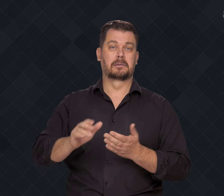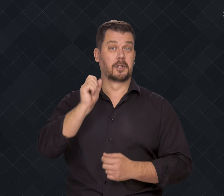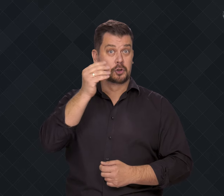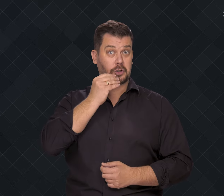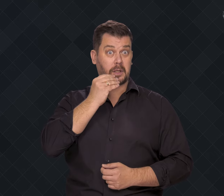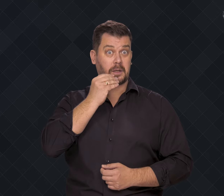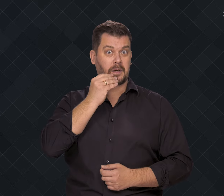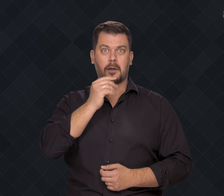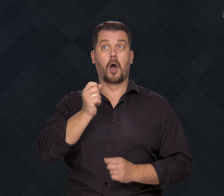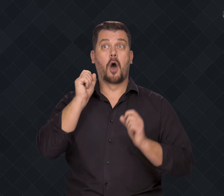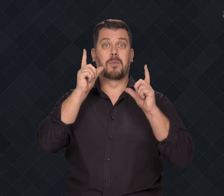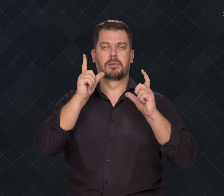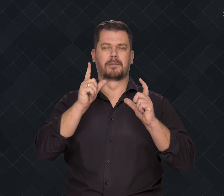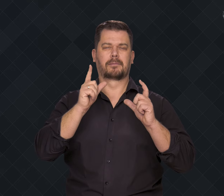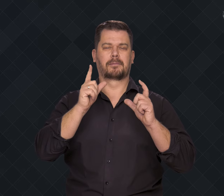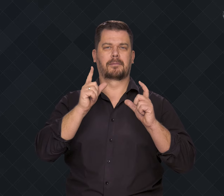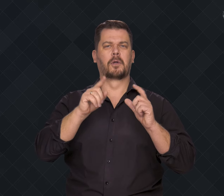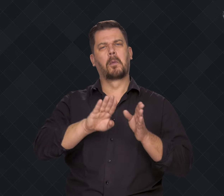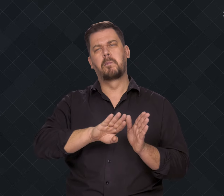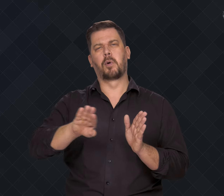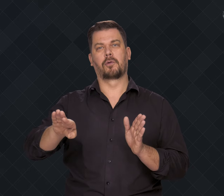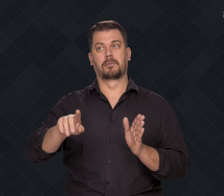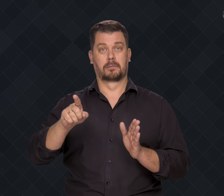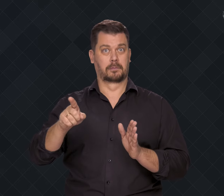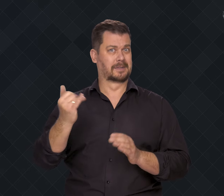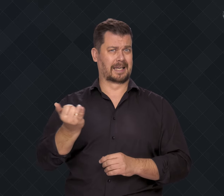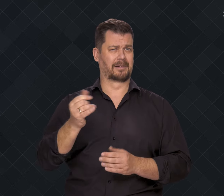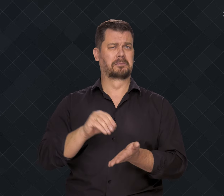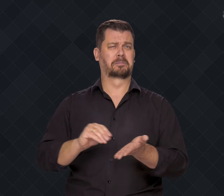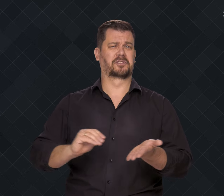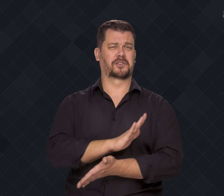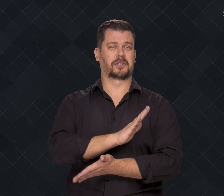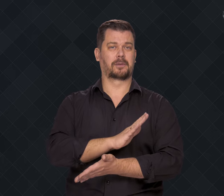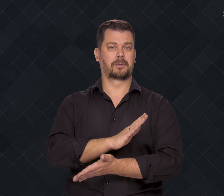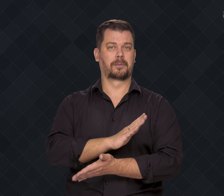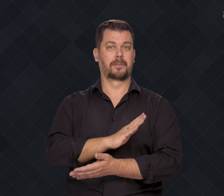meaning, they have breakfast, but not immediately upon waking up, as they used to do until now.